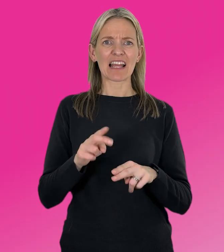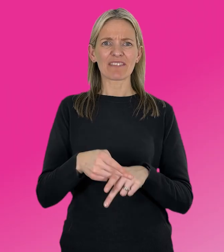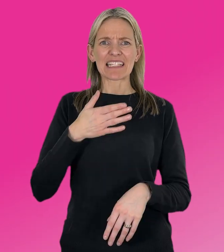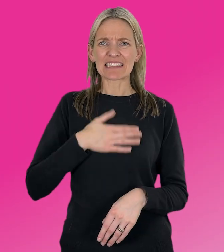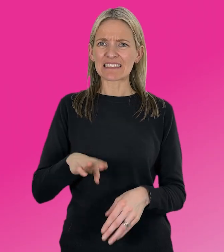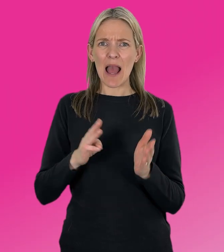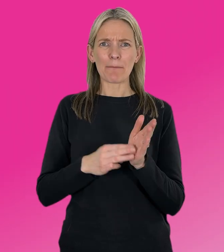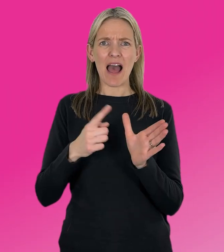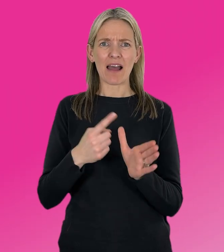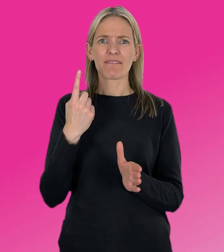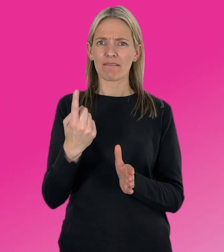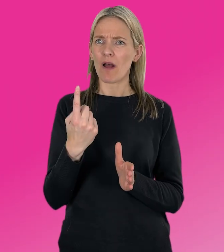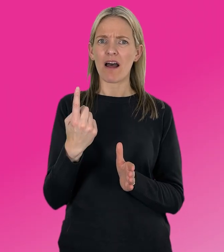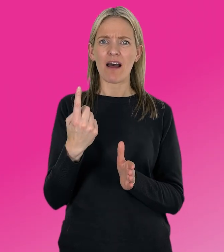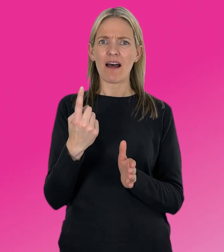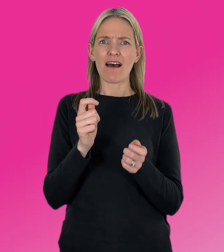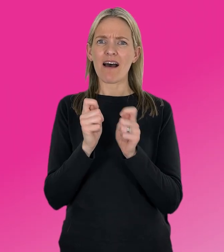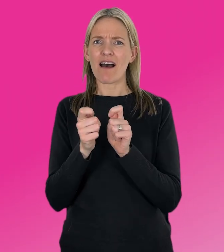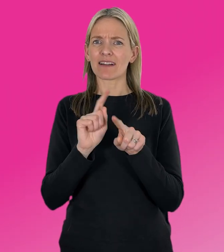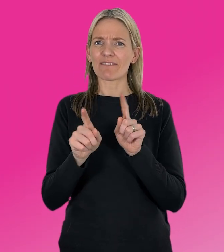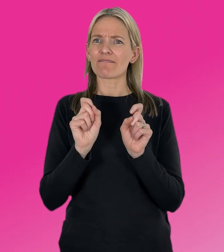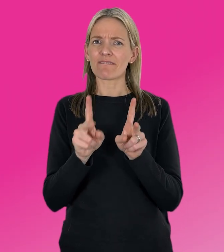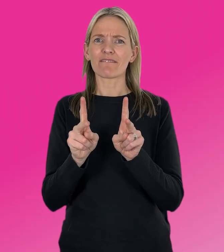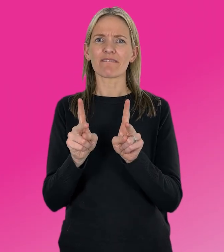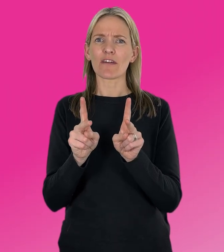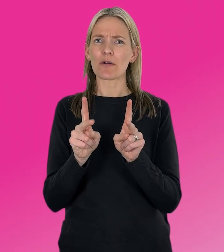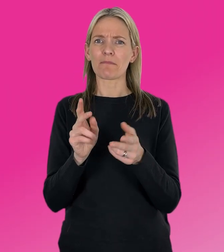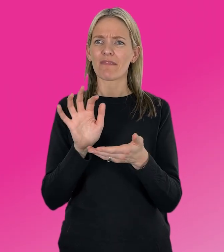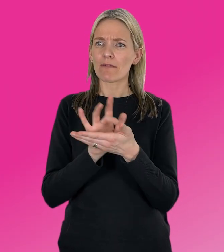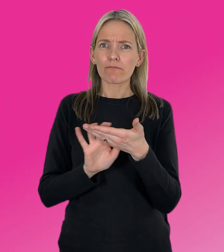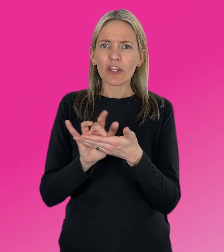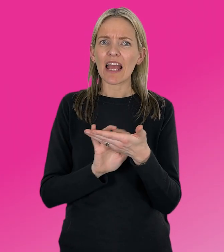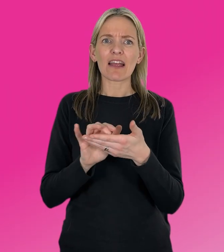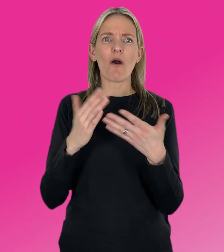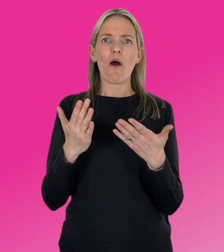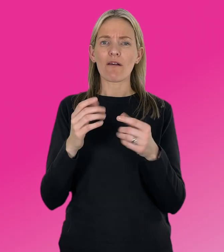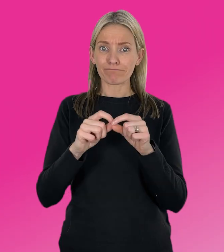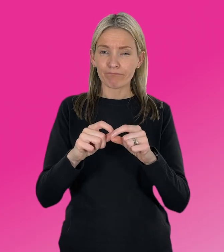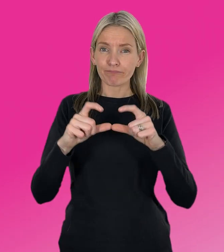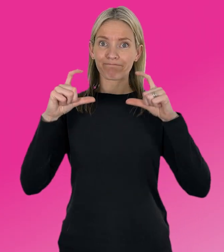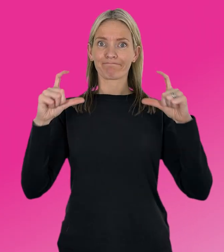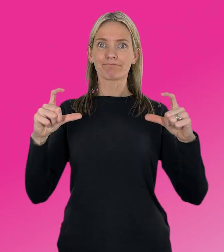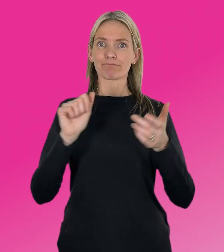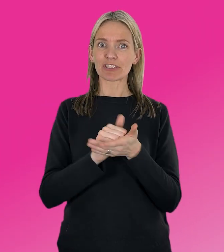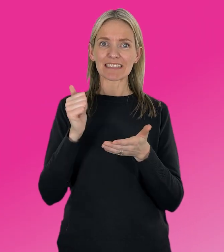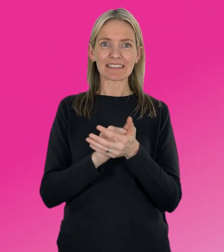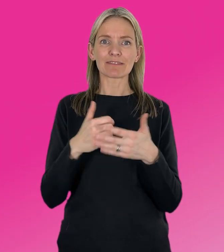If you need the MA1 in an alternative format such as Braille or large print,